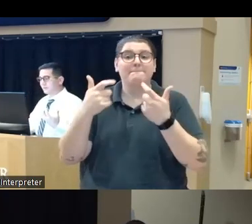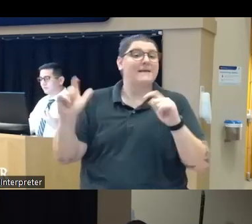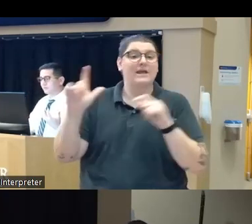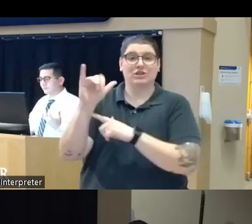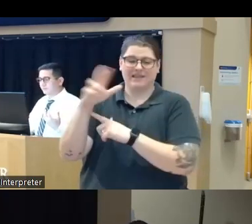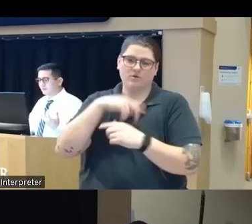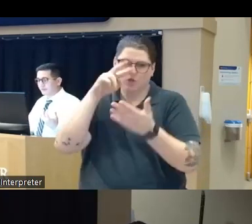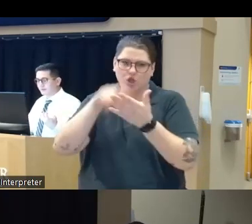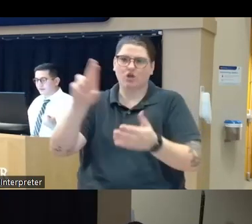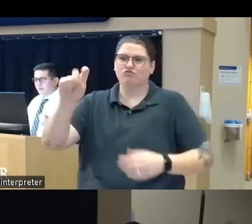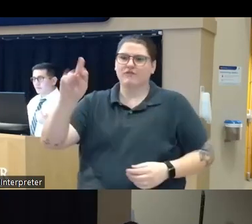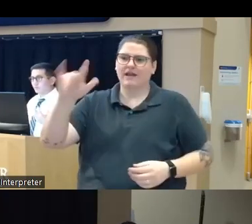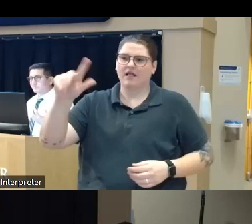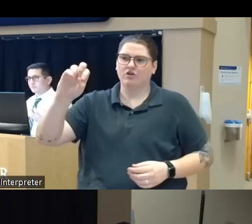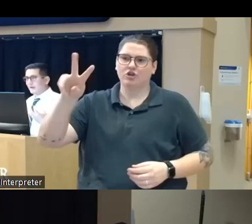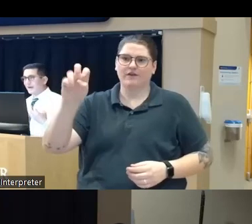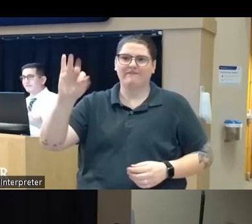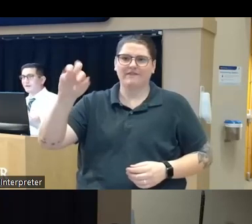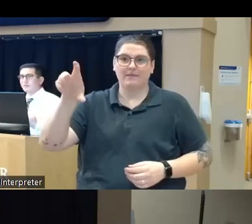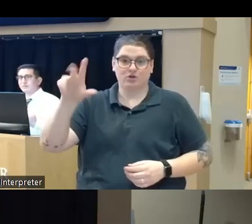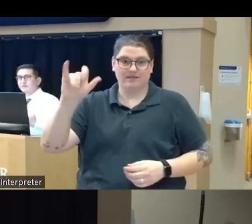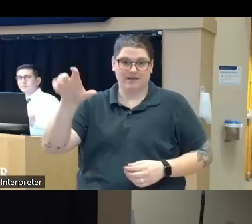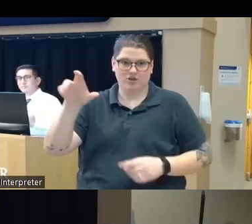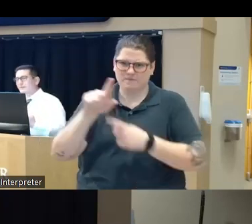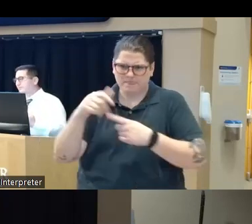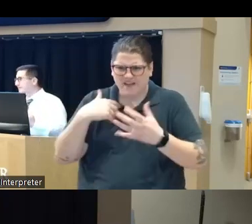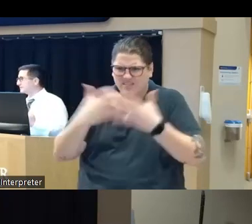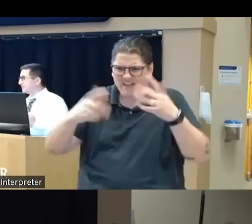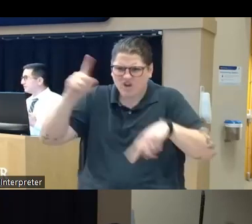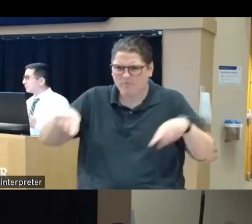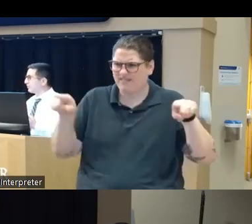this retinal nerve fiber layer that there was high variability so it may not be necessarily